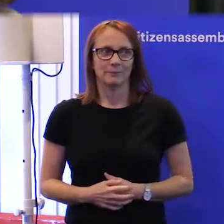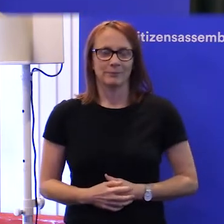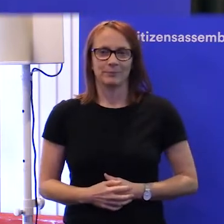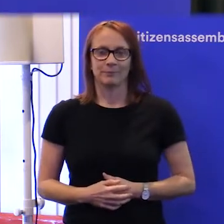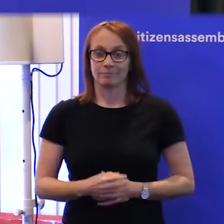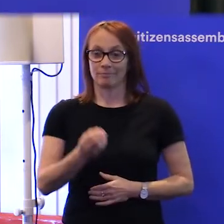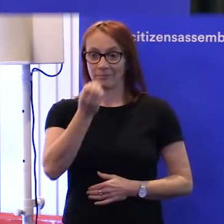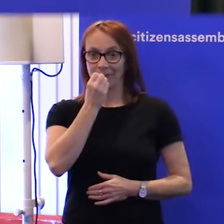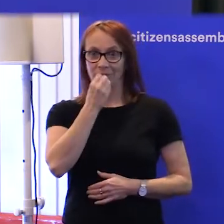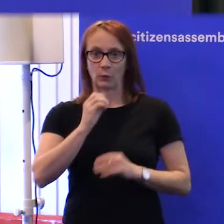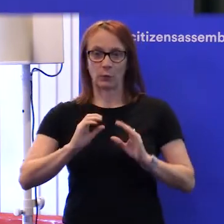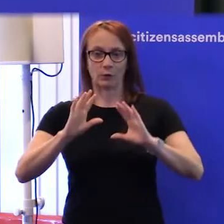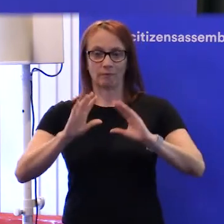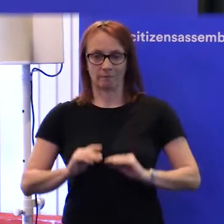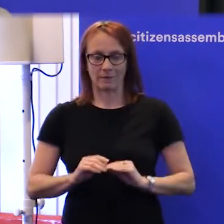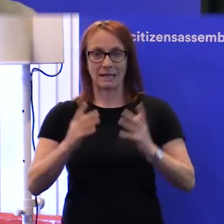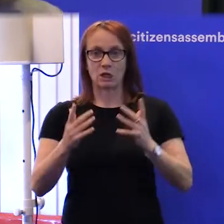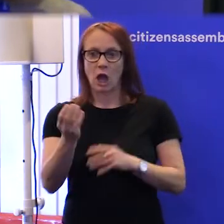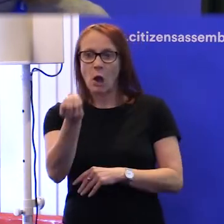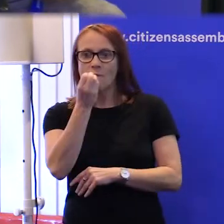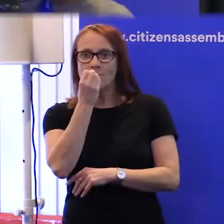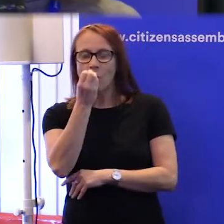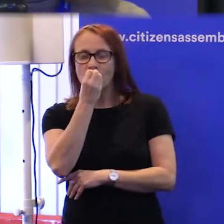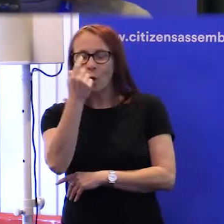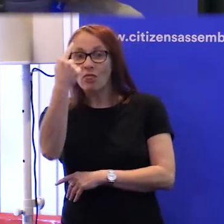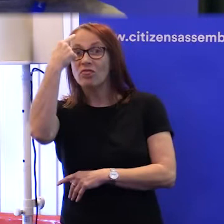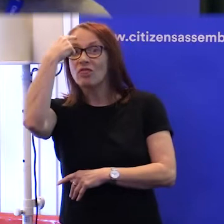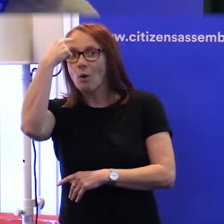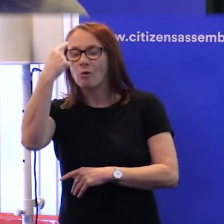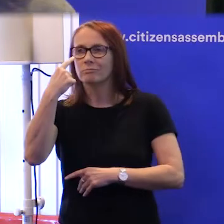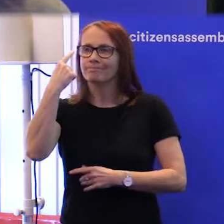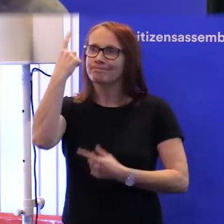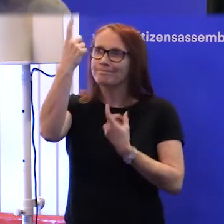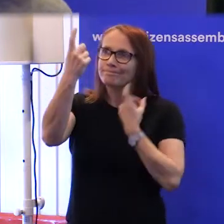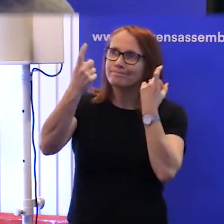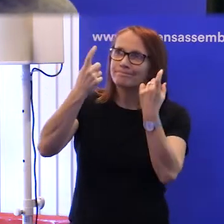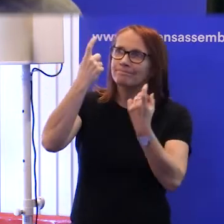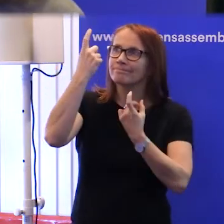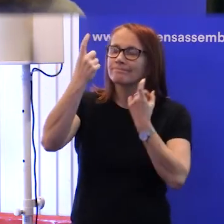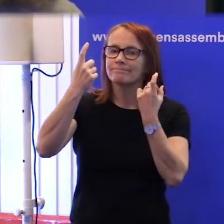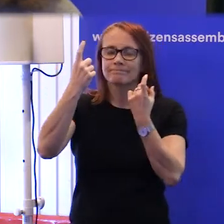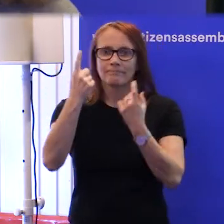and now we're going to have some food for thought it's going to tease up into thinking about the evidence that we're going to